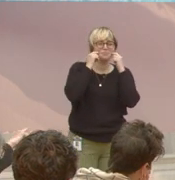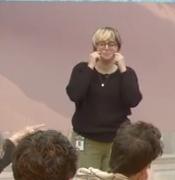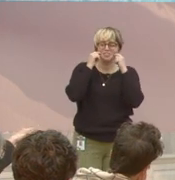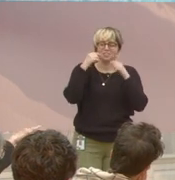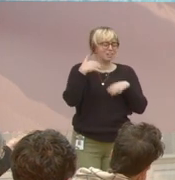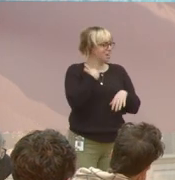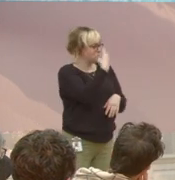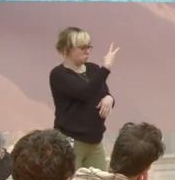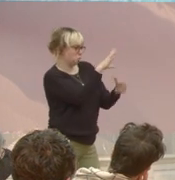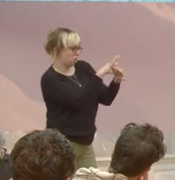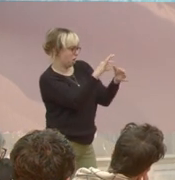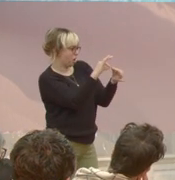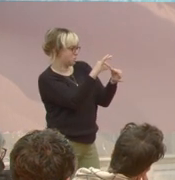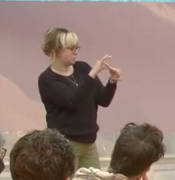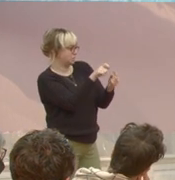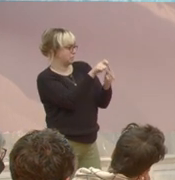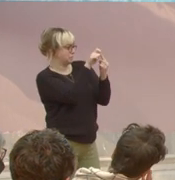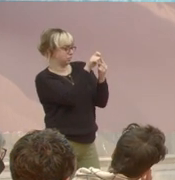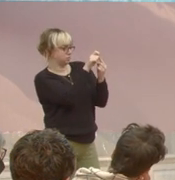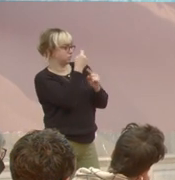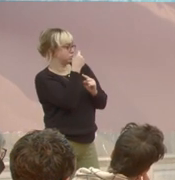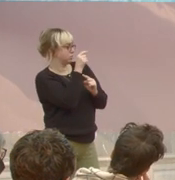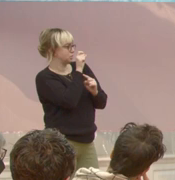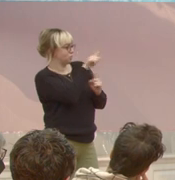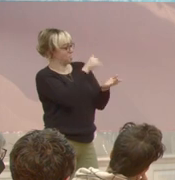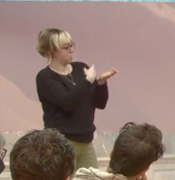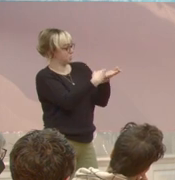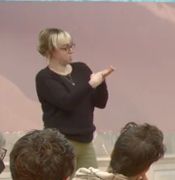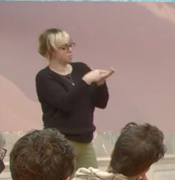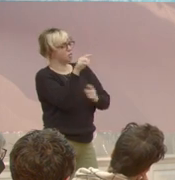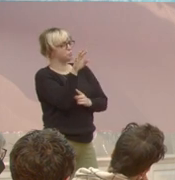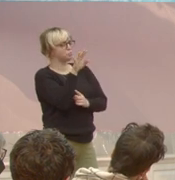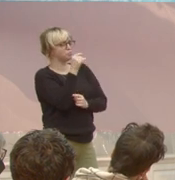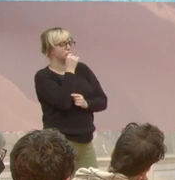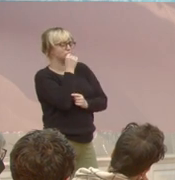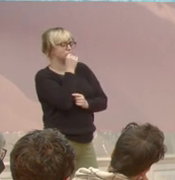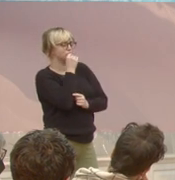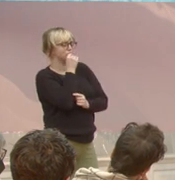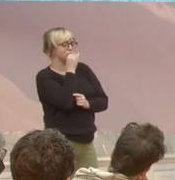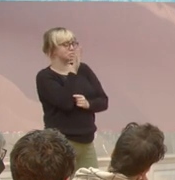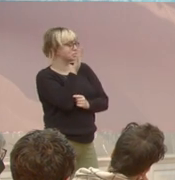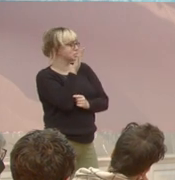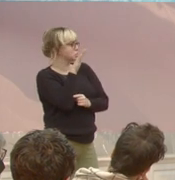specialist last two discussions. The tradition of art, I